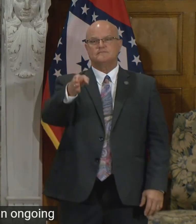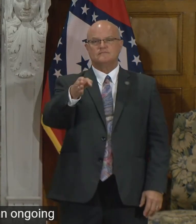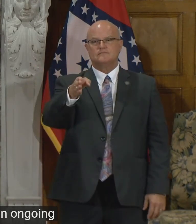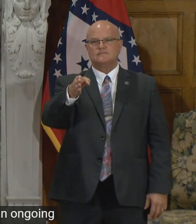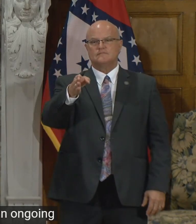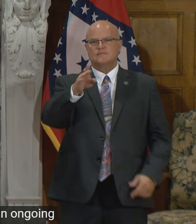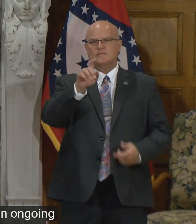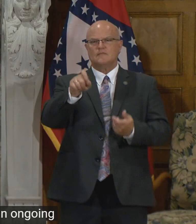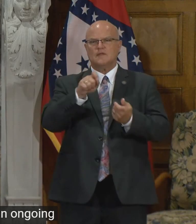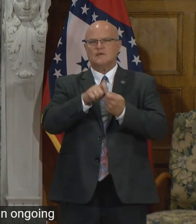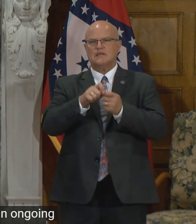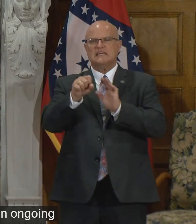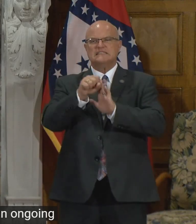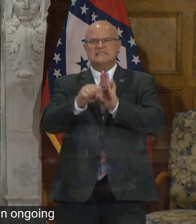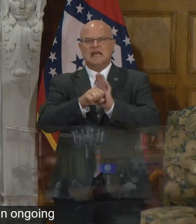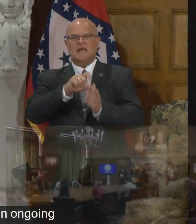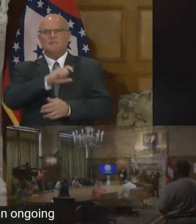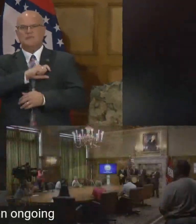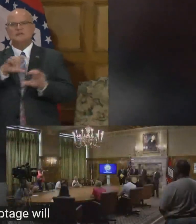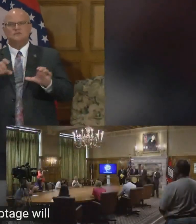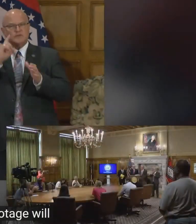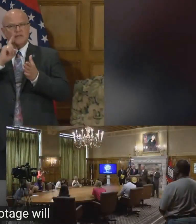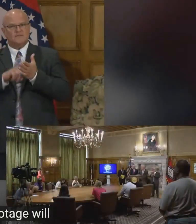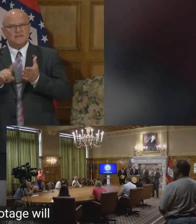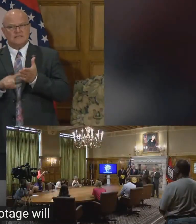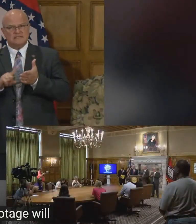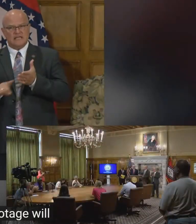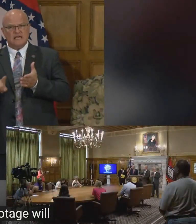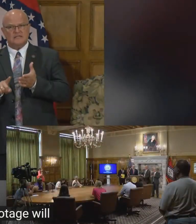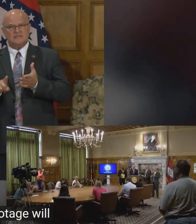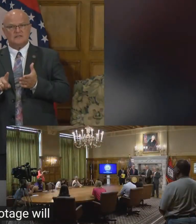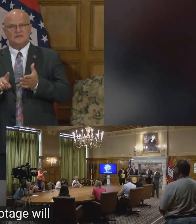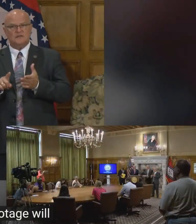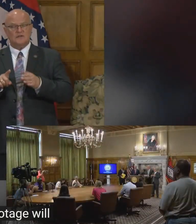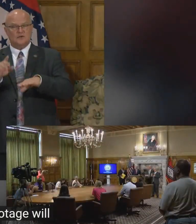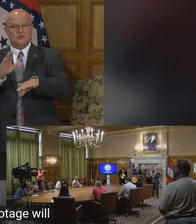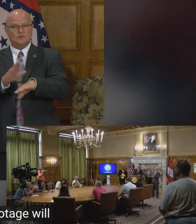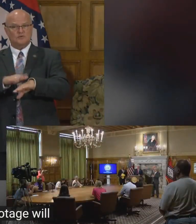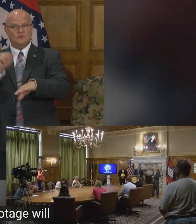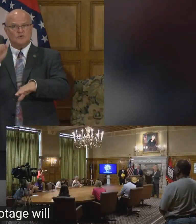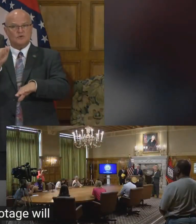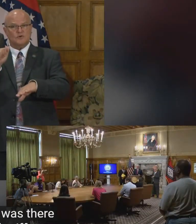Particular, I mean state police is doing an investigation. Was there? Did you call the sheriff today just to